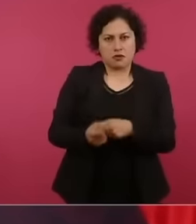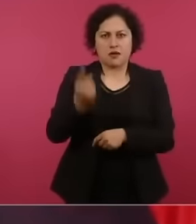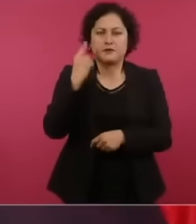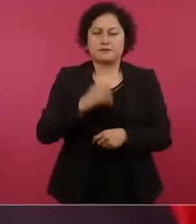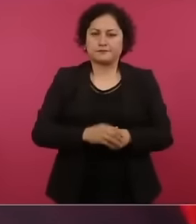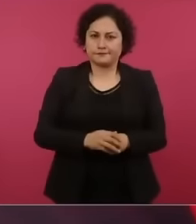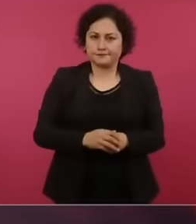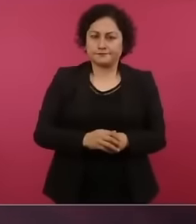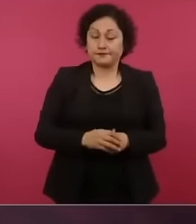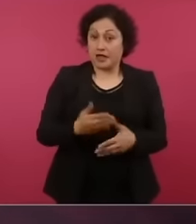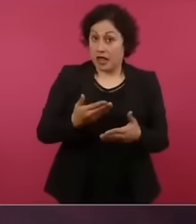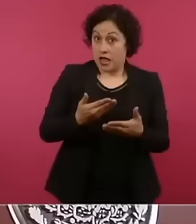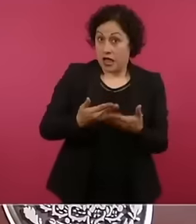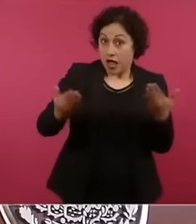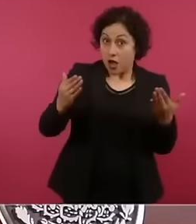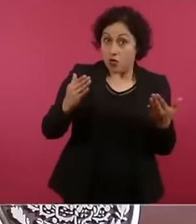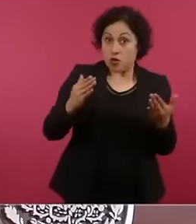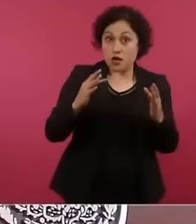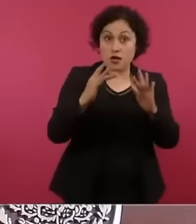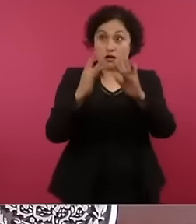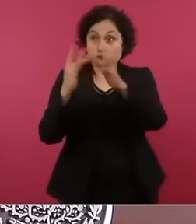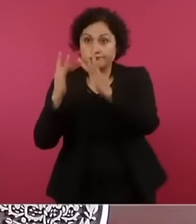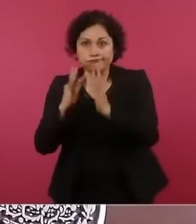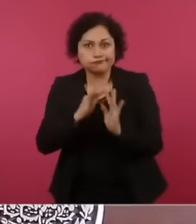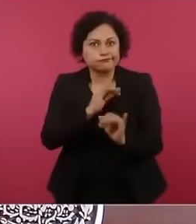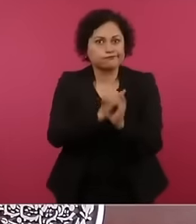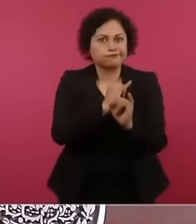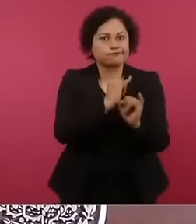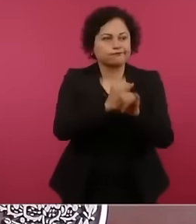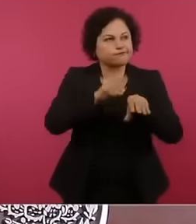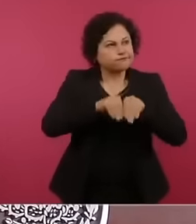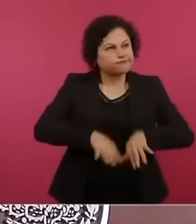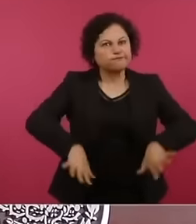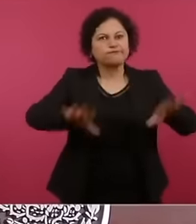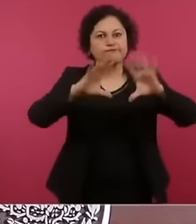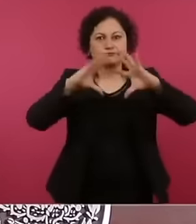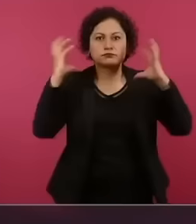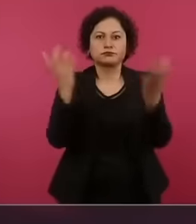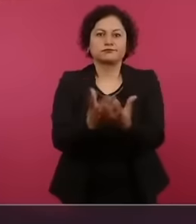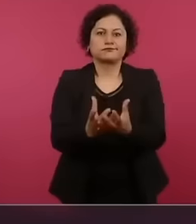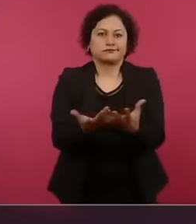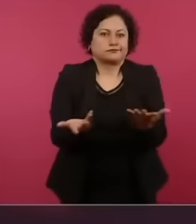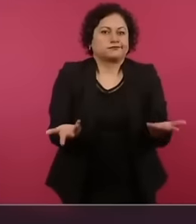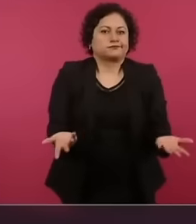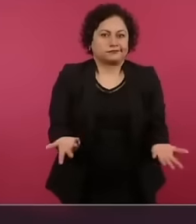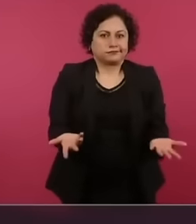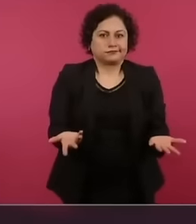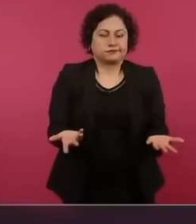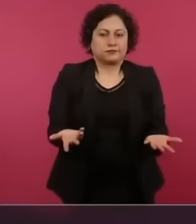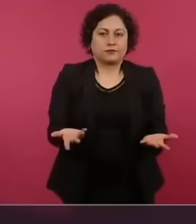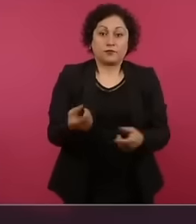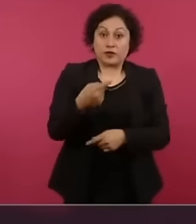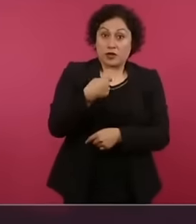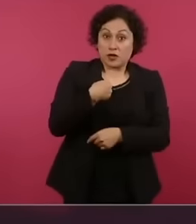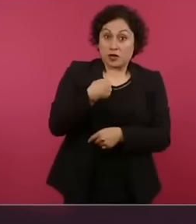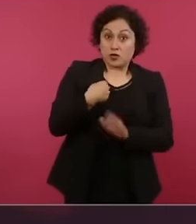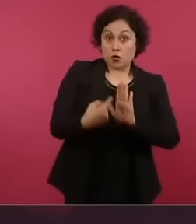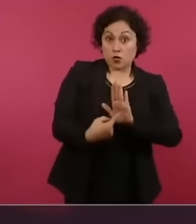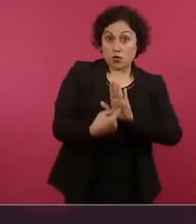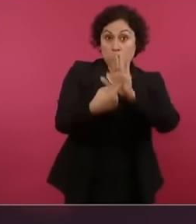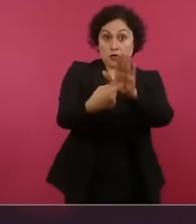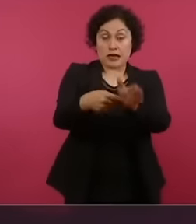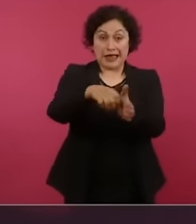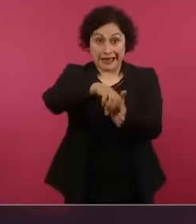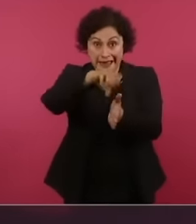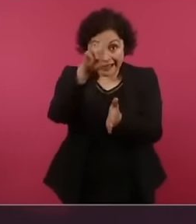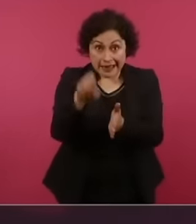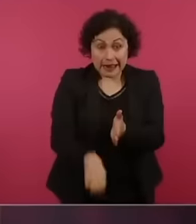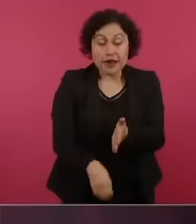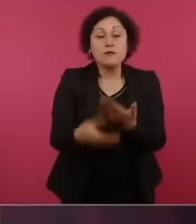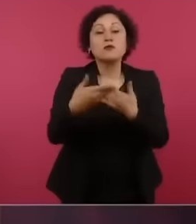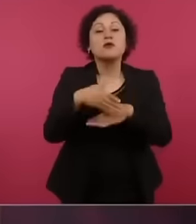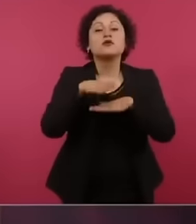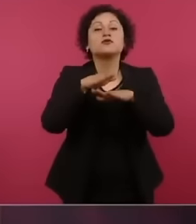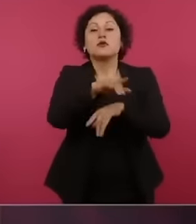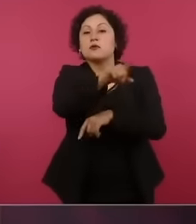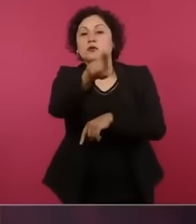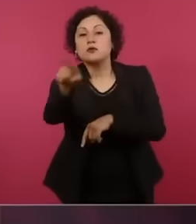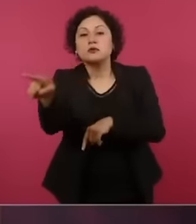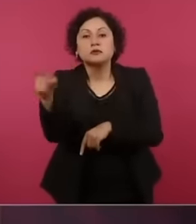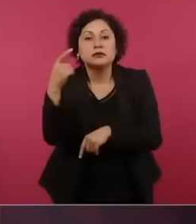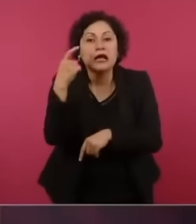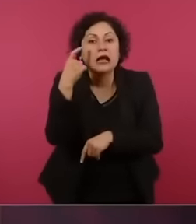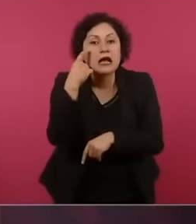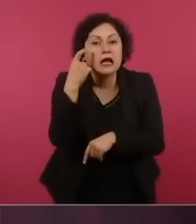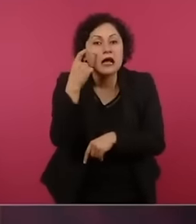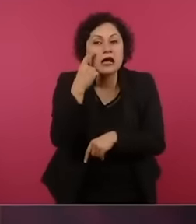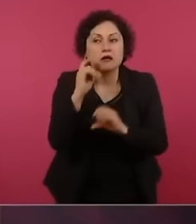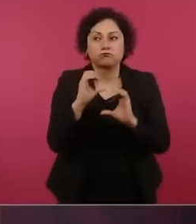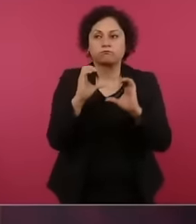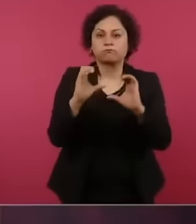example What needs to be taken care of, I have already been raising it. Better said, in the office, Pemex